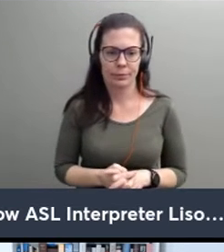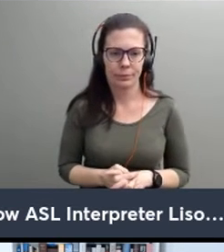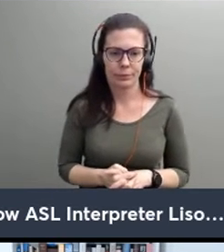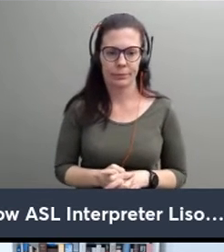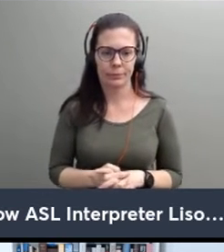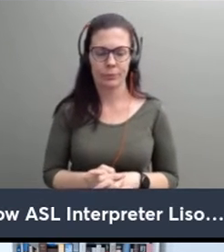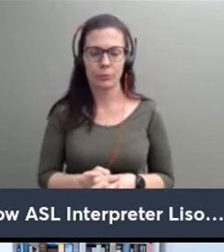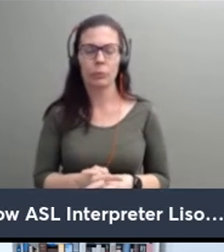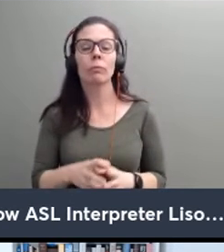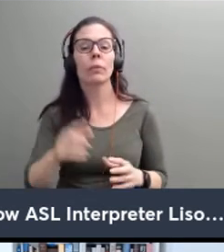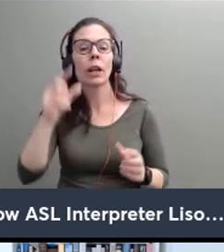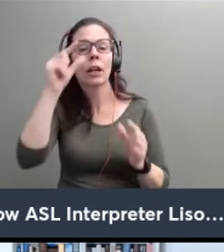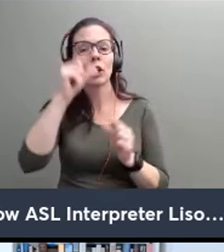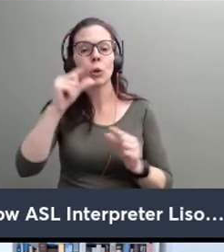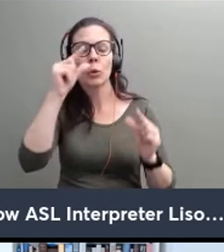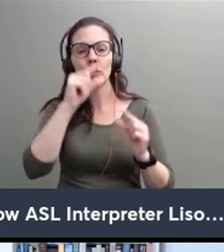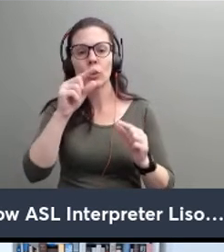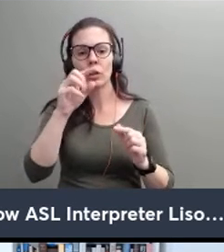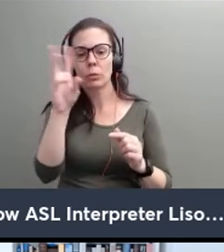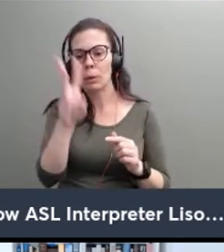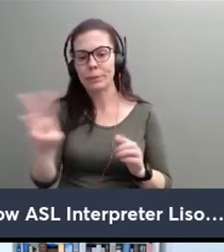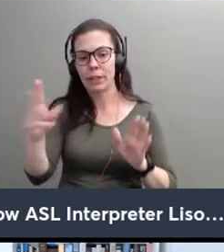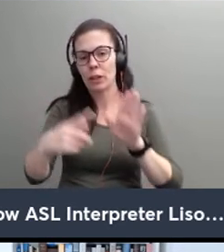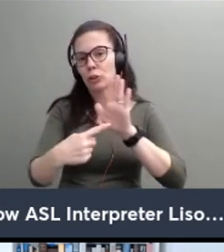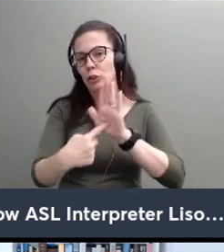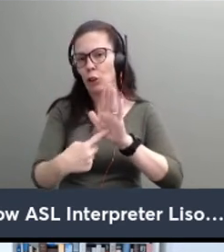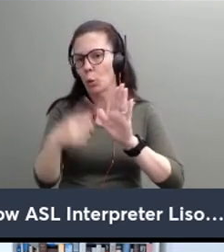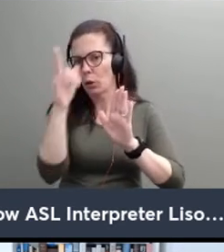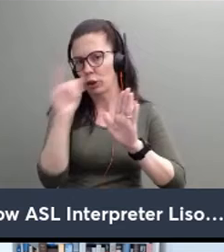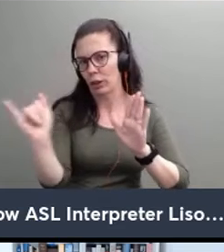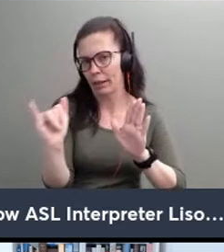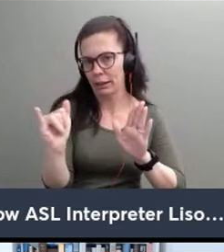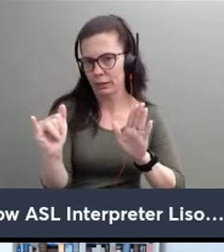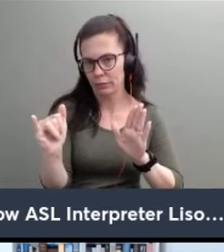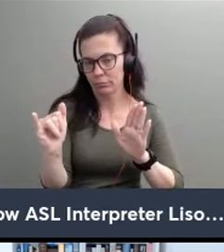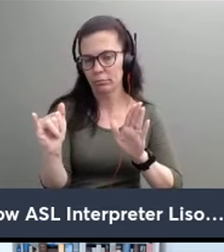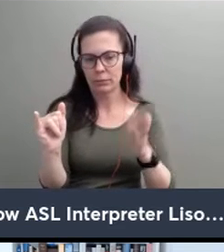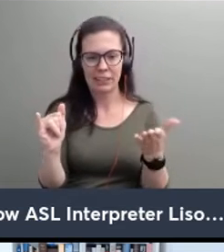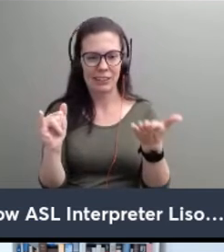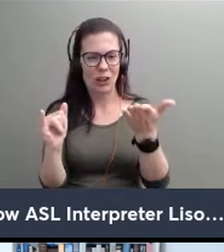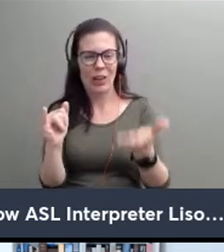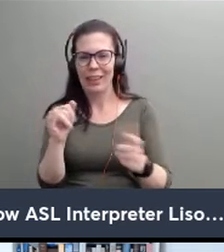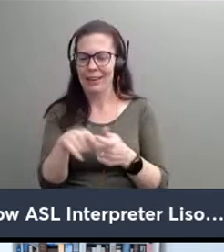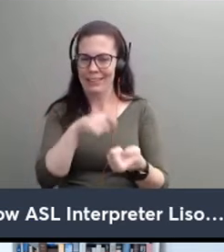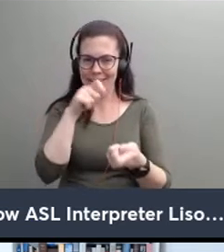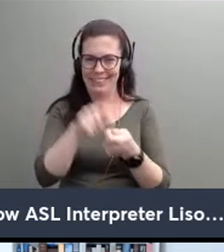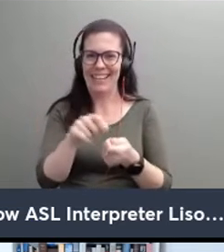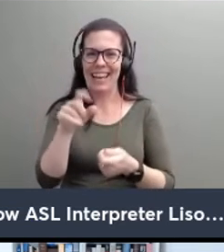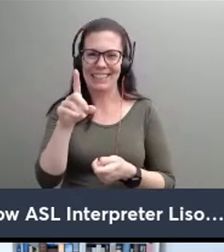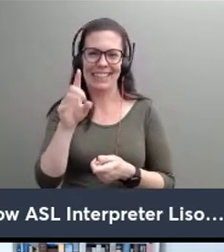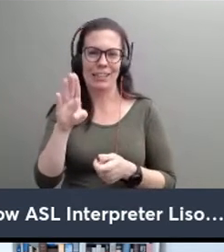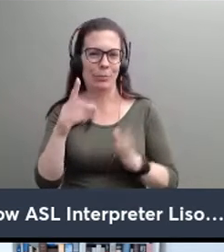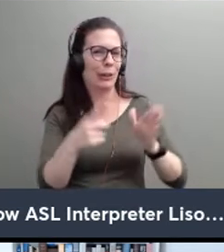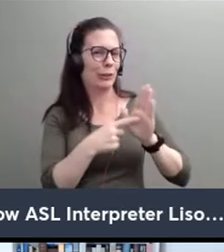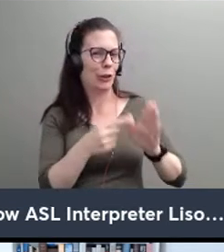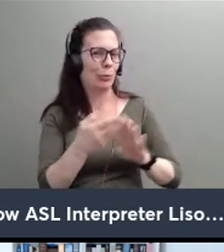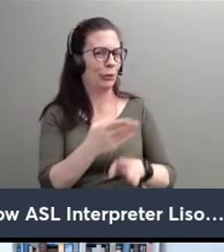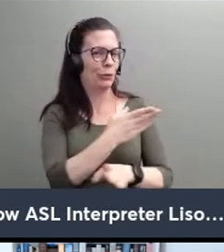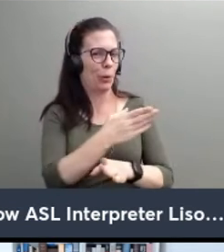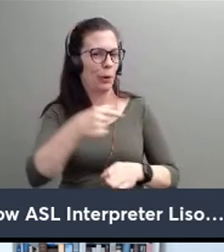And Google Site is showing you what does it actually look like. This is this exact dashboard that I was showing you on the QuickSight console.